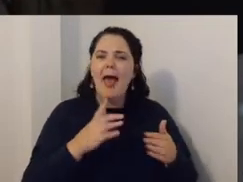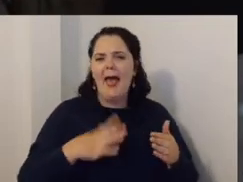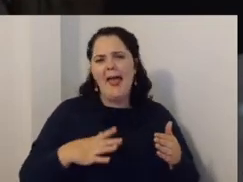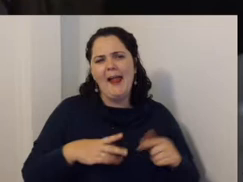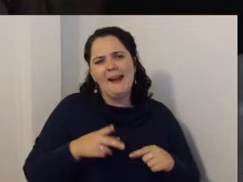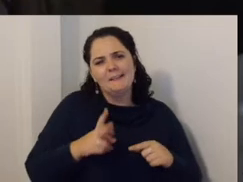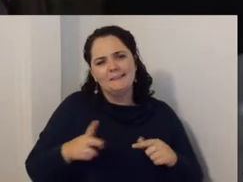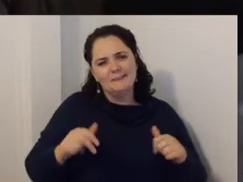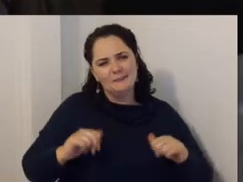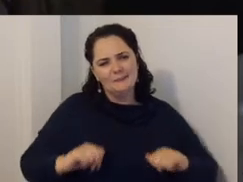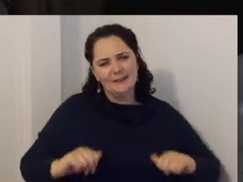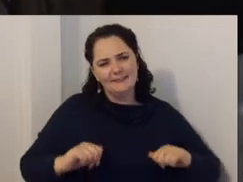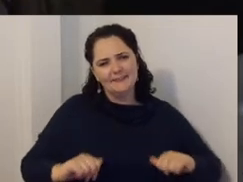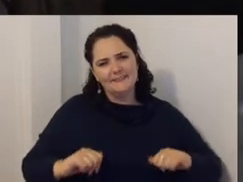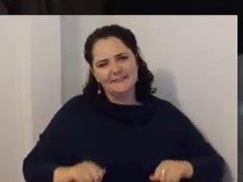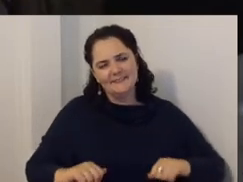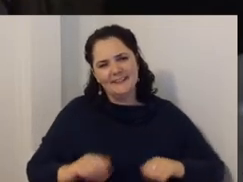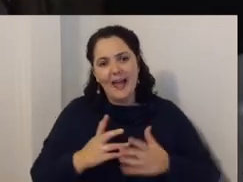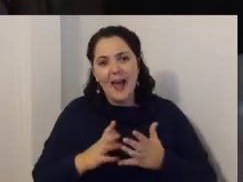the way that this works and the way that it feels